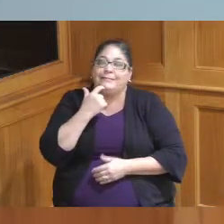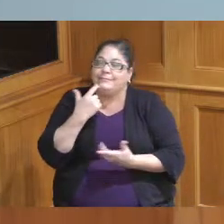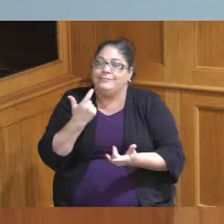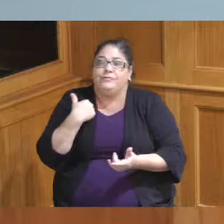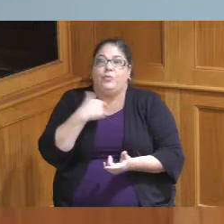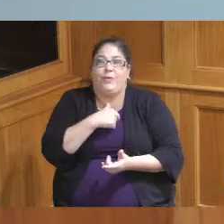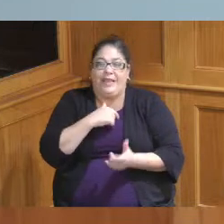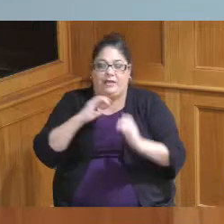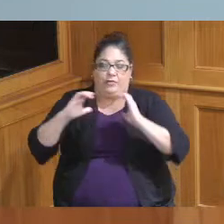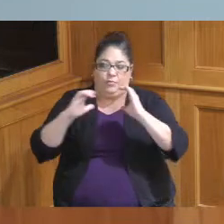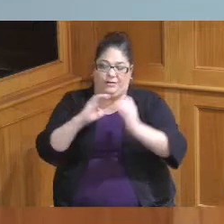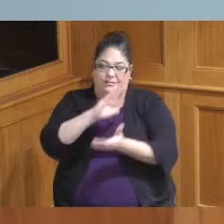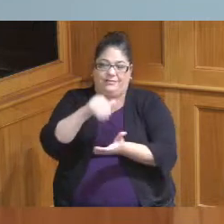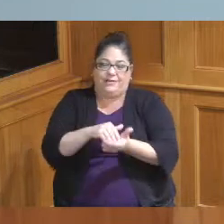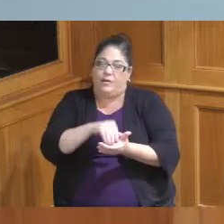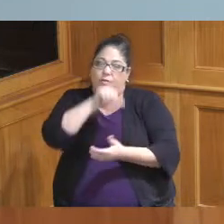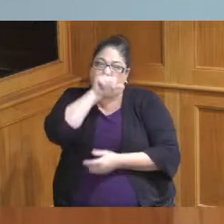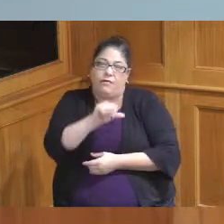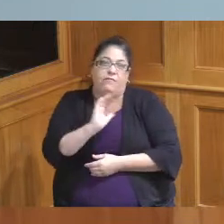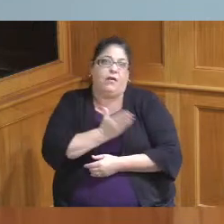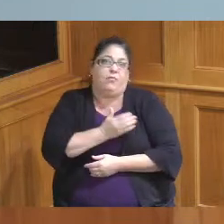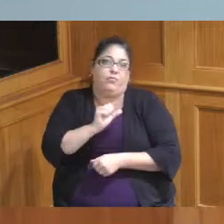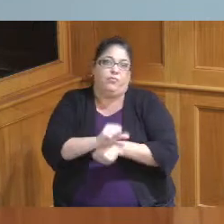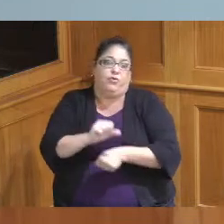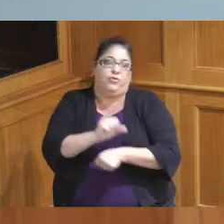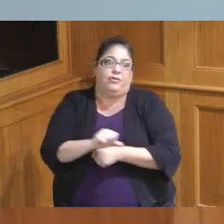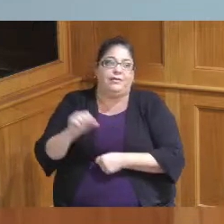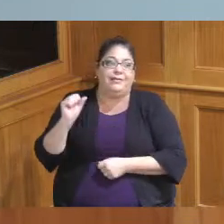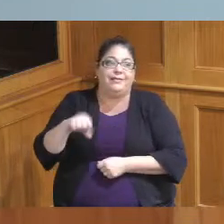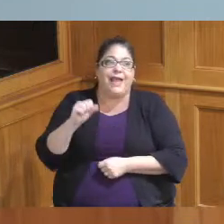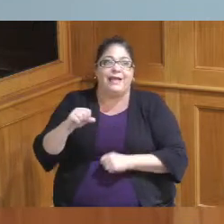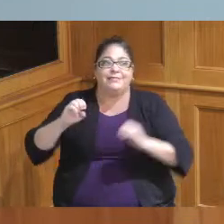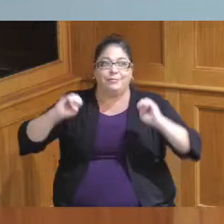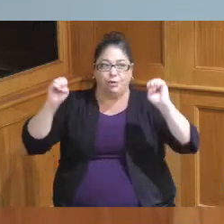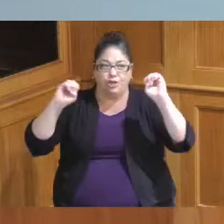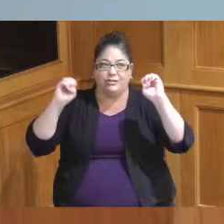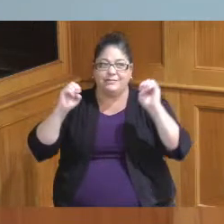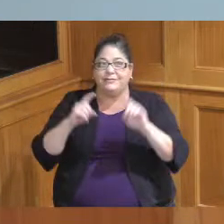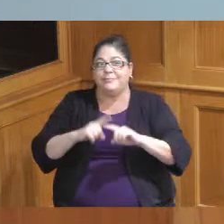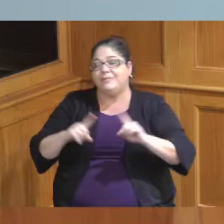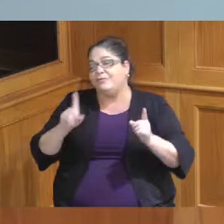strive on and we love what we do and yes it's in emergency situations but we wouldn't want it any